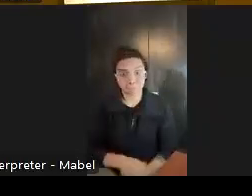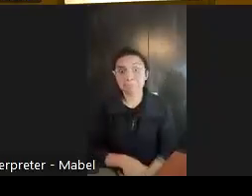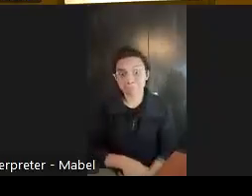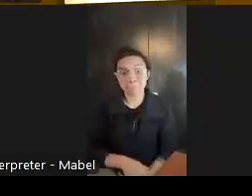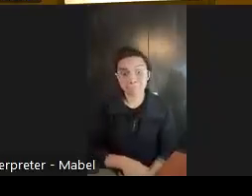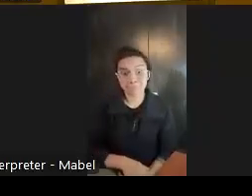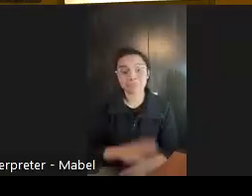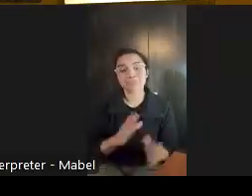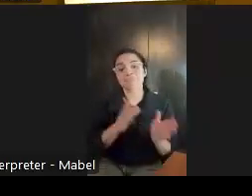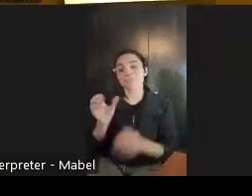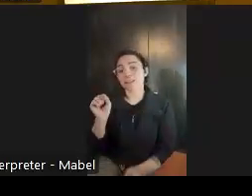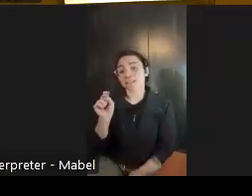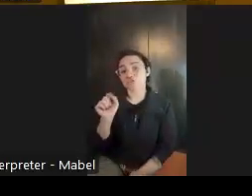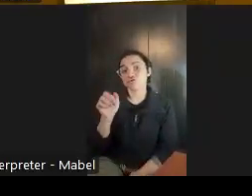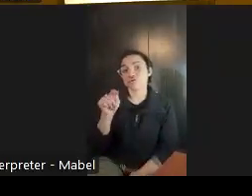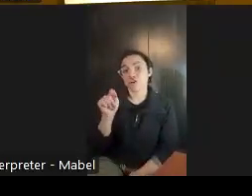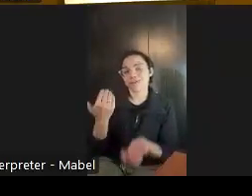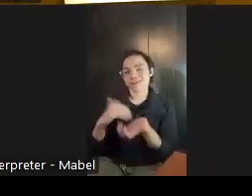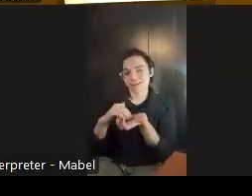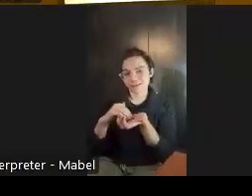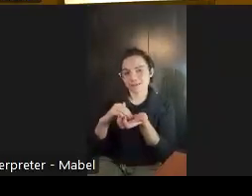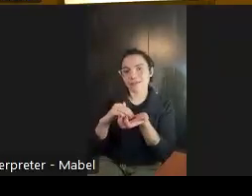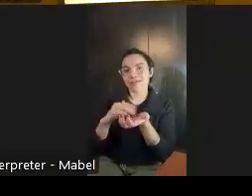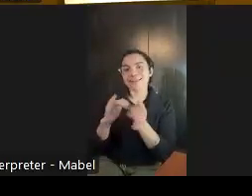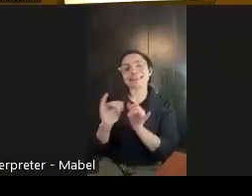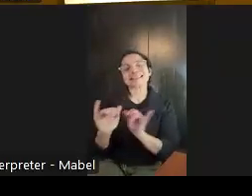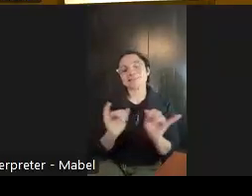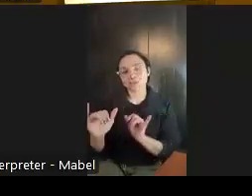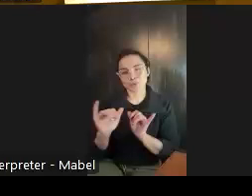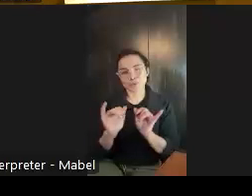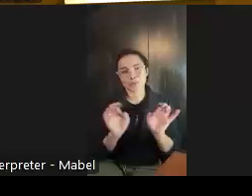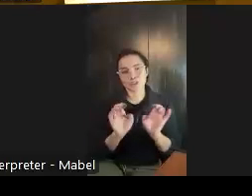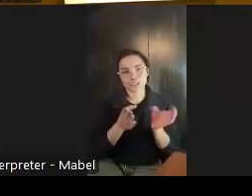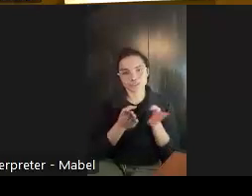walk-in but expanded to up to six session so we really support kids and families in thinking about